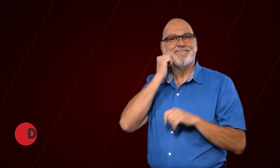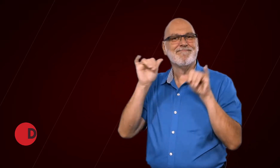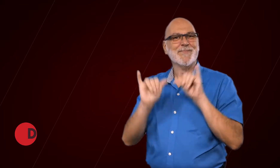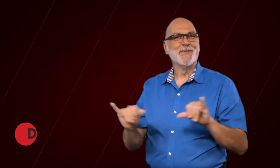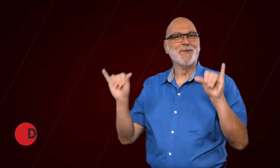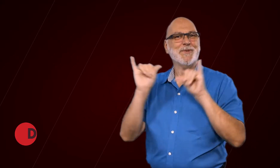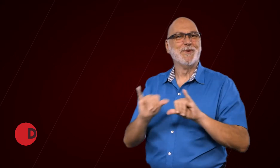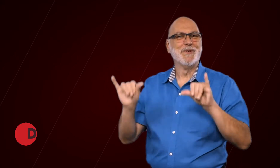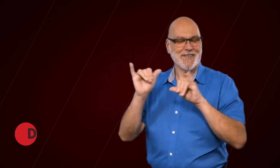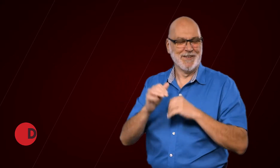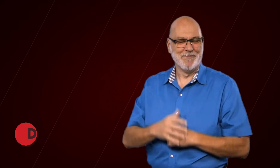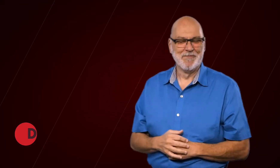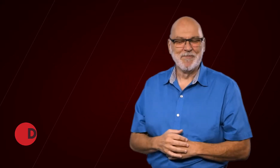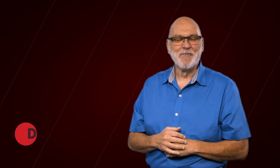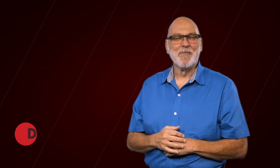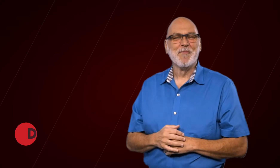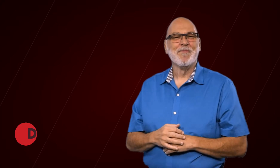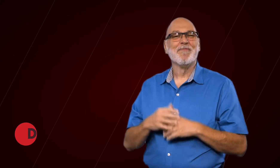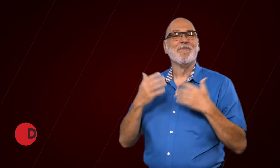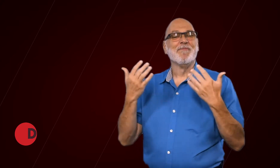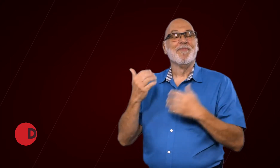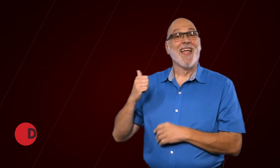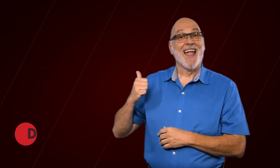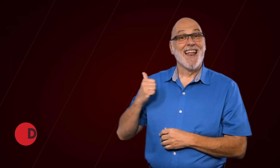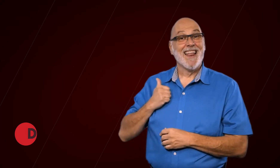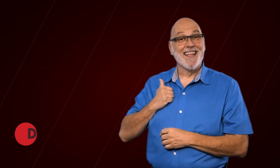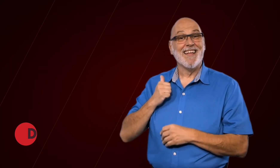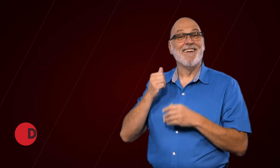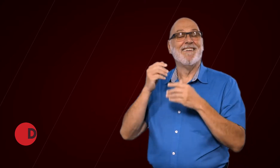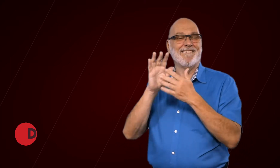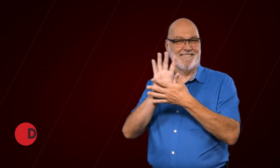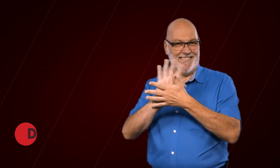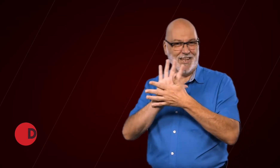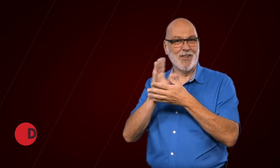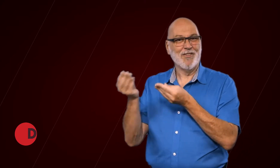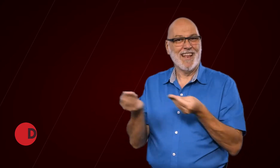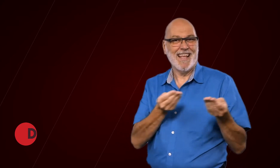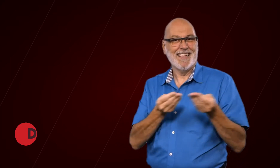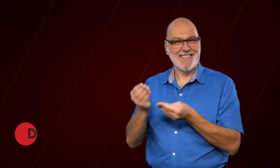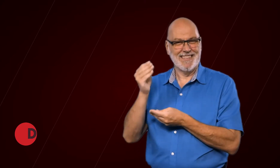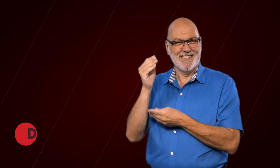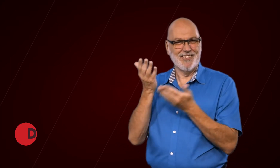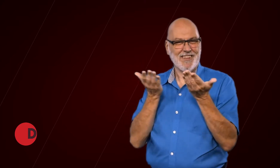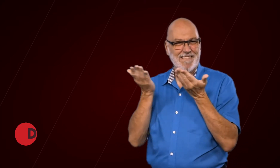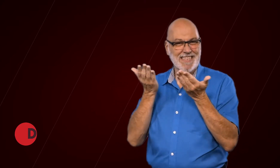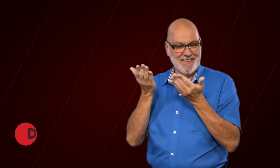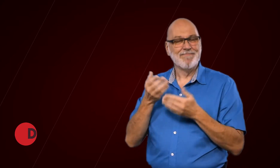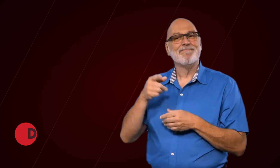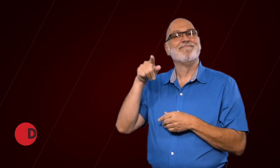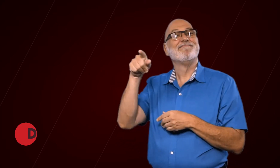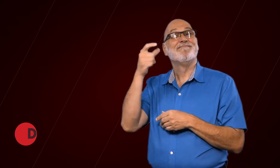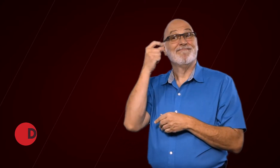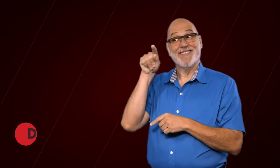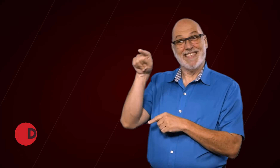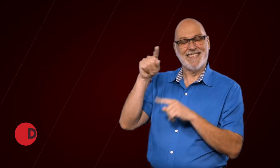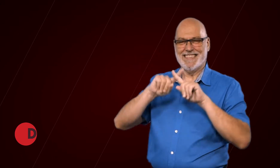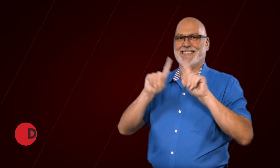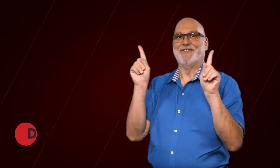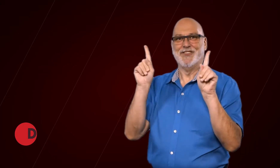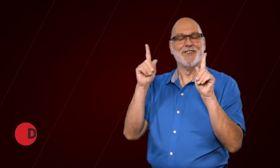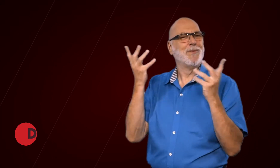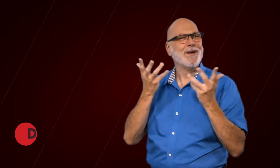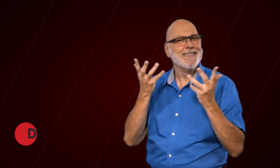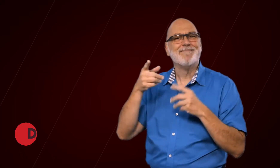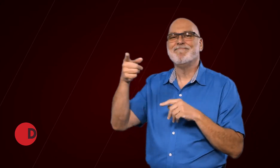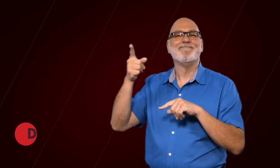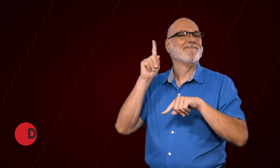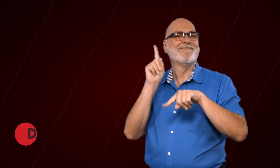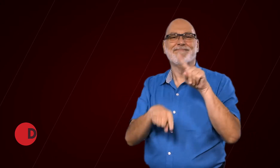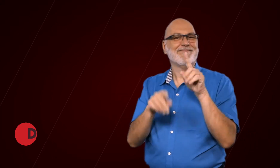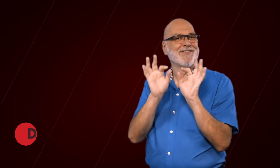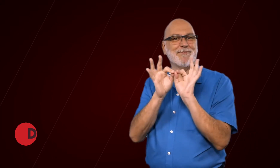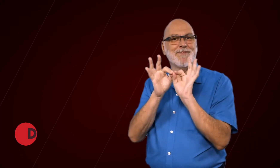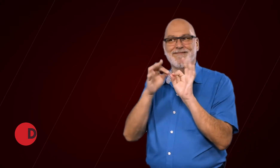in our daily routines: Canada Video Relay Service does not allow us to use